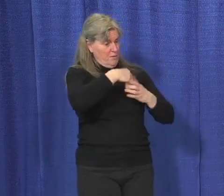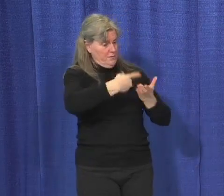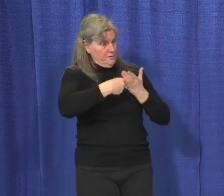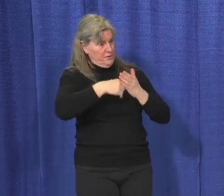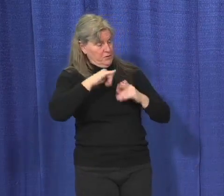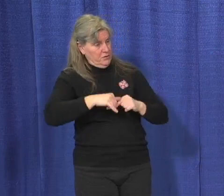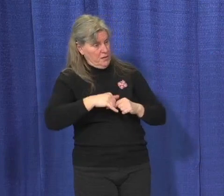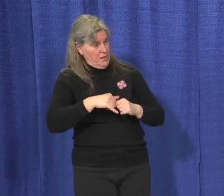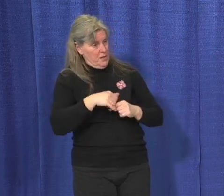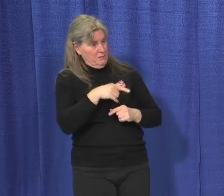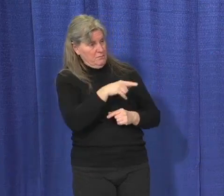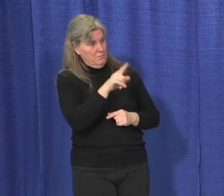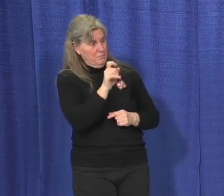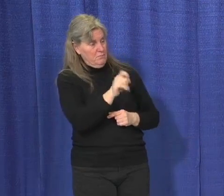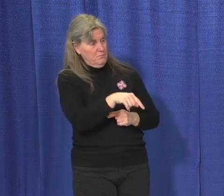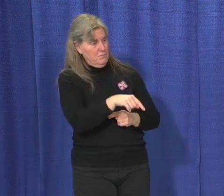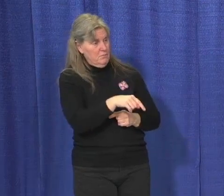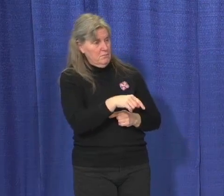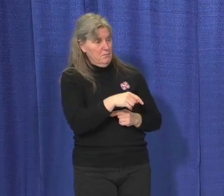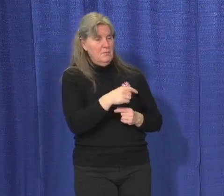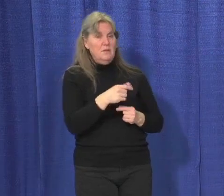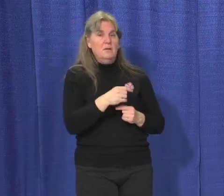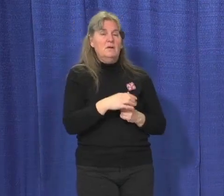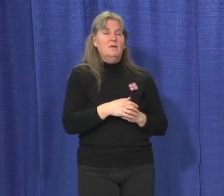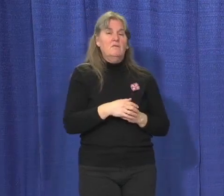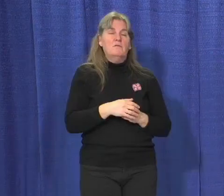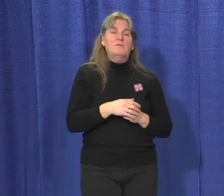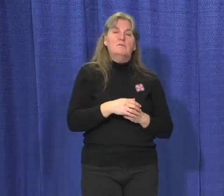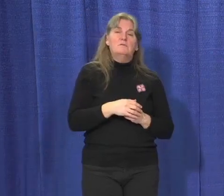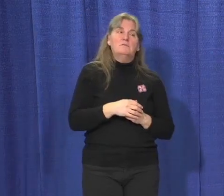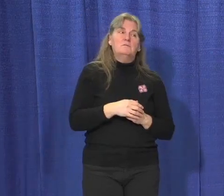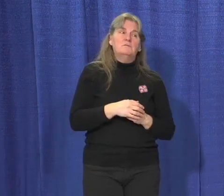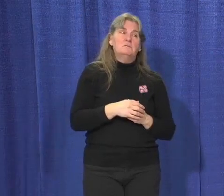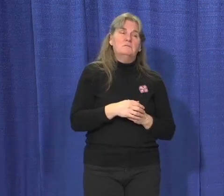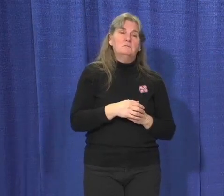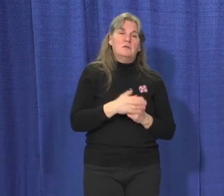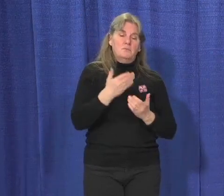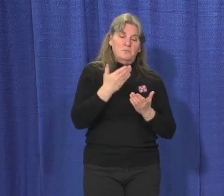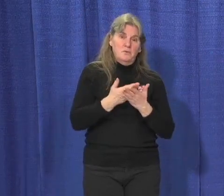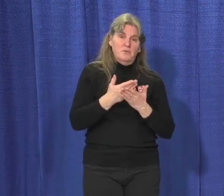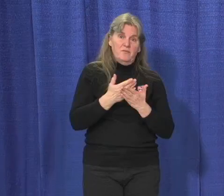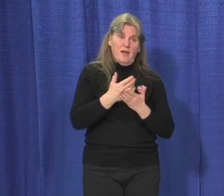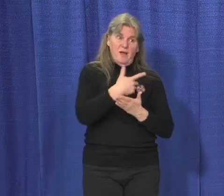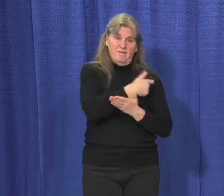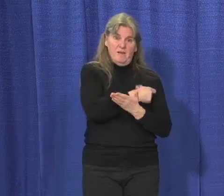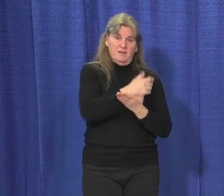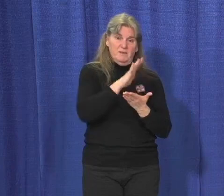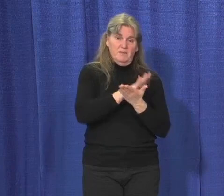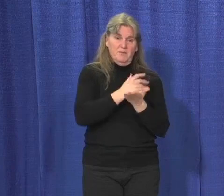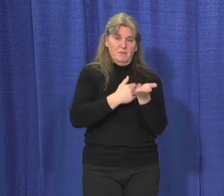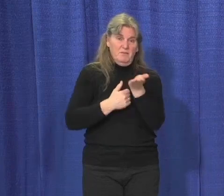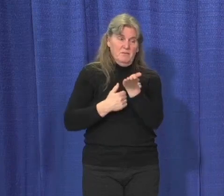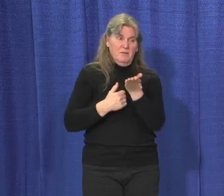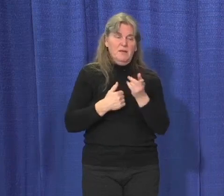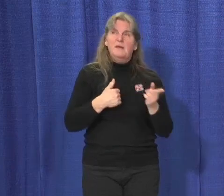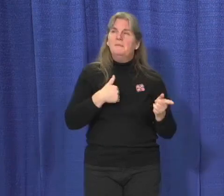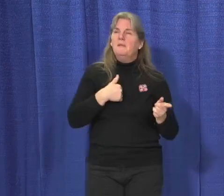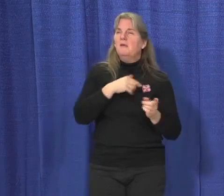part of that conversation? Representing the Yukon?